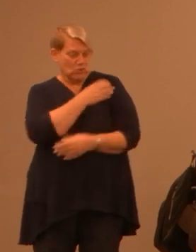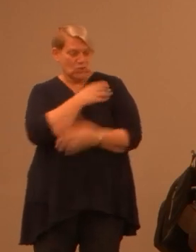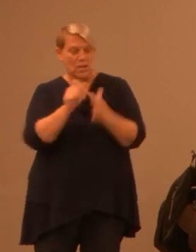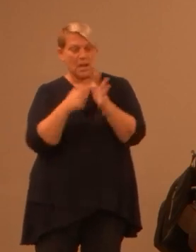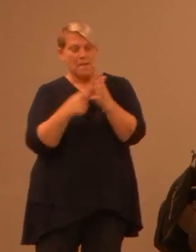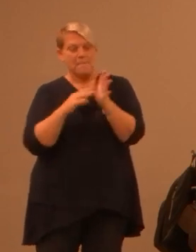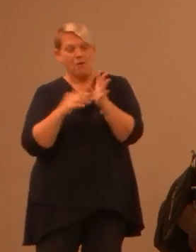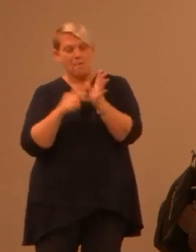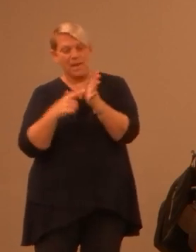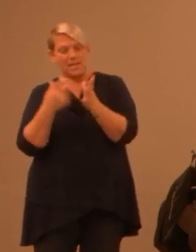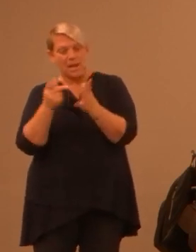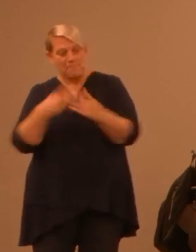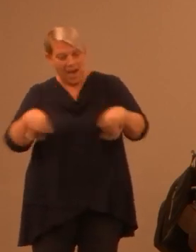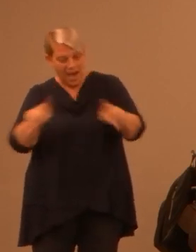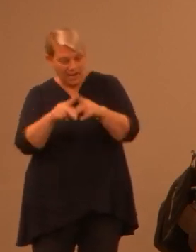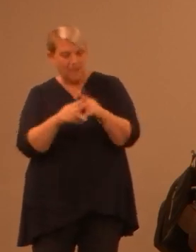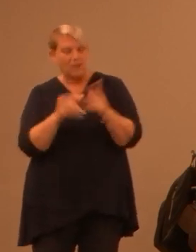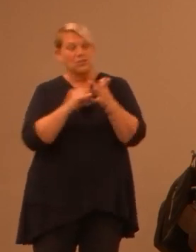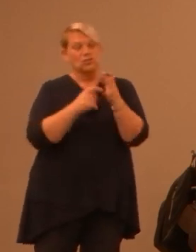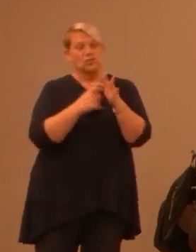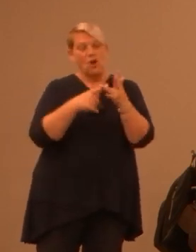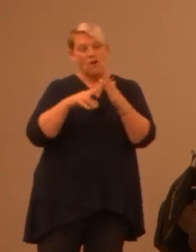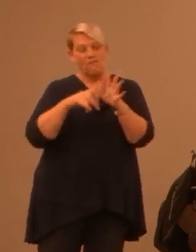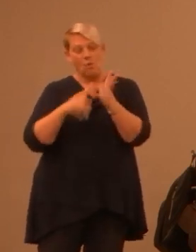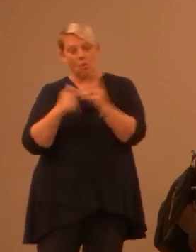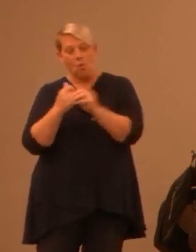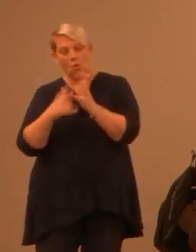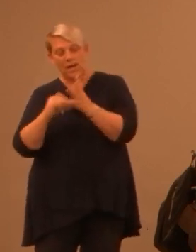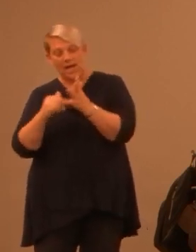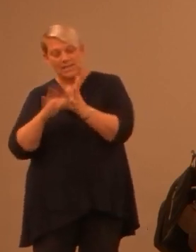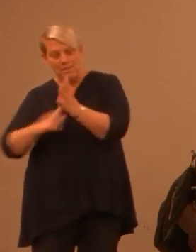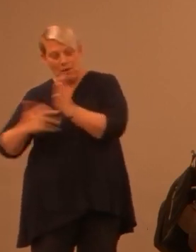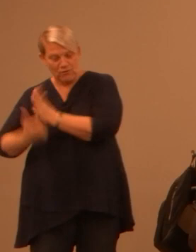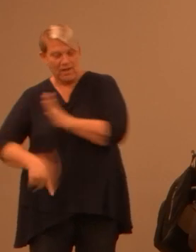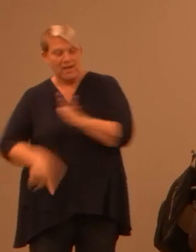Shire of Augusta-Margaret River, Department of Local Government,